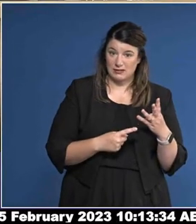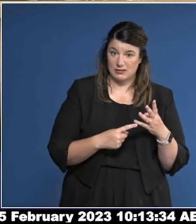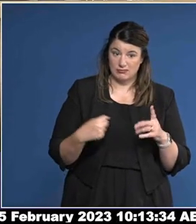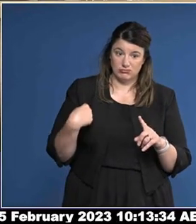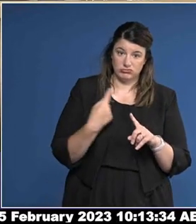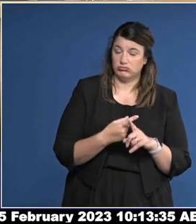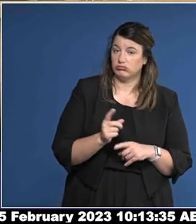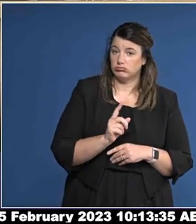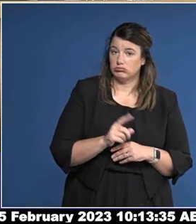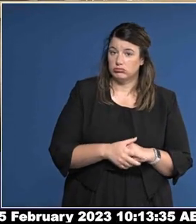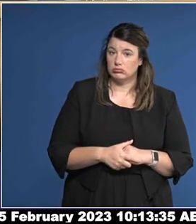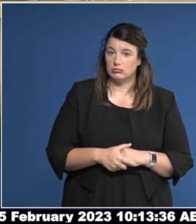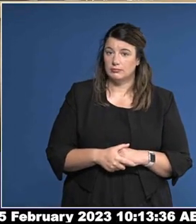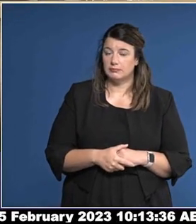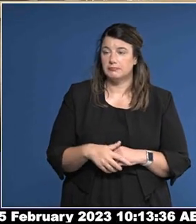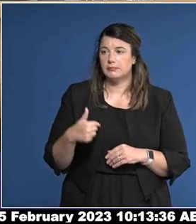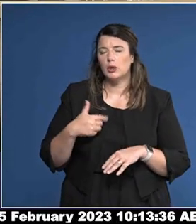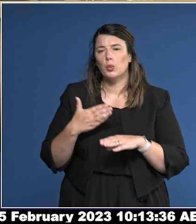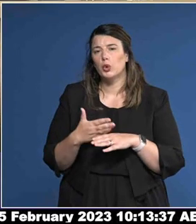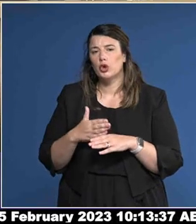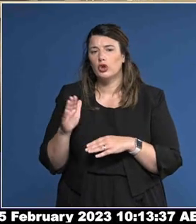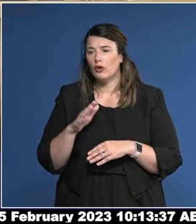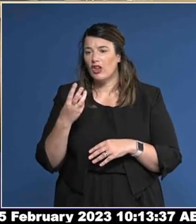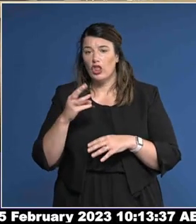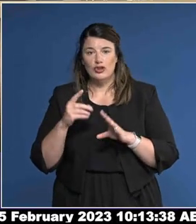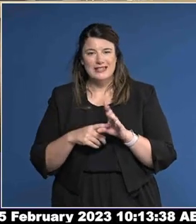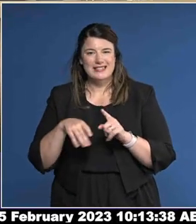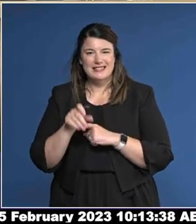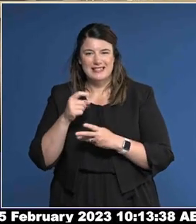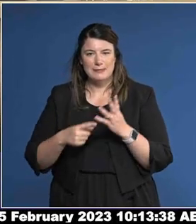I've been in the sector for around 30 years. I've been at Araluen for 27 years.